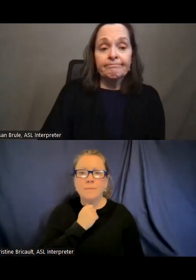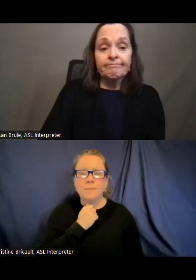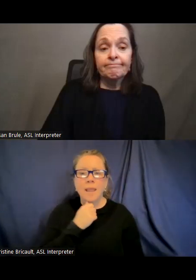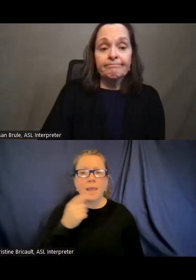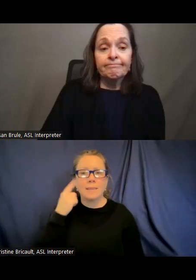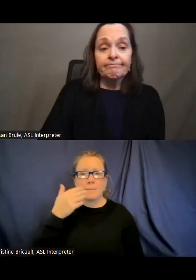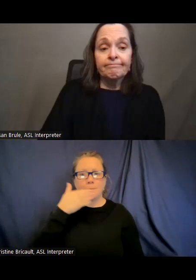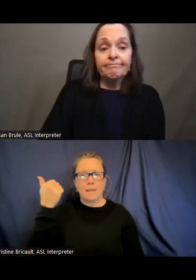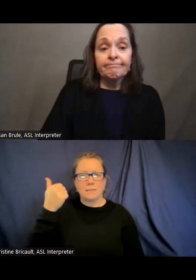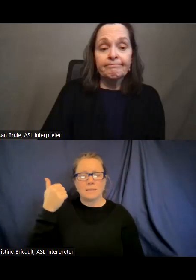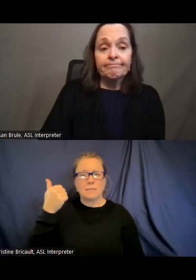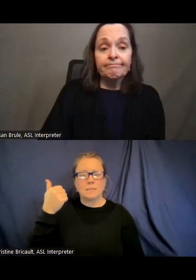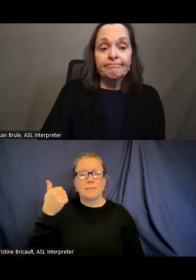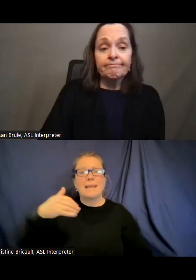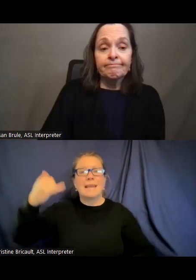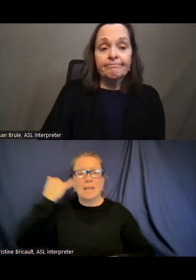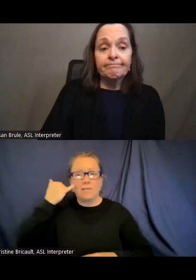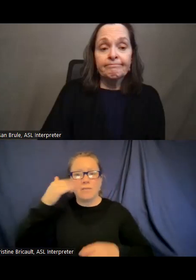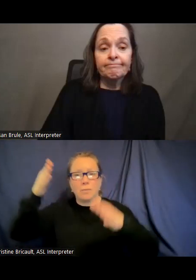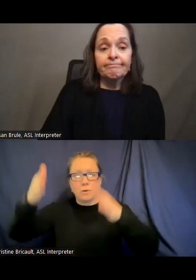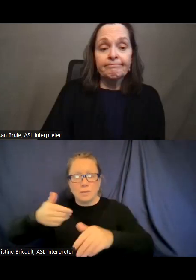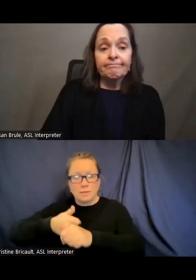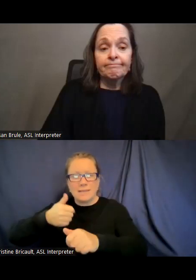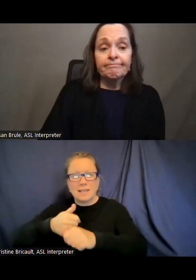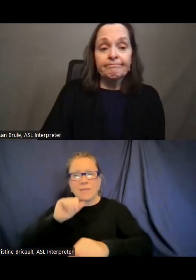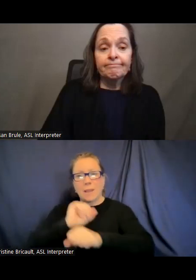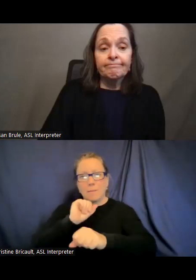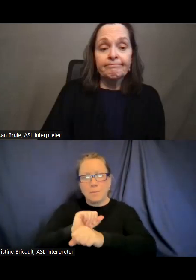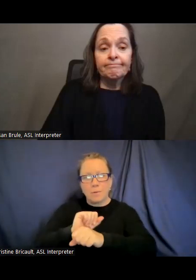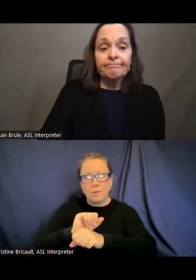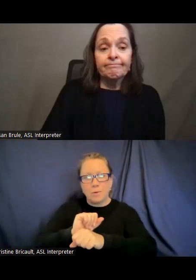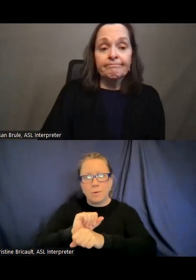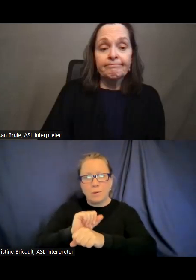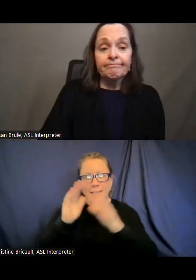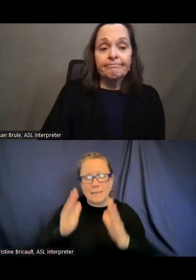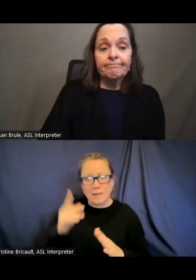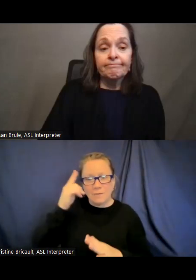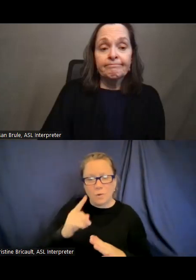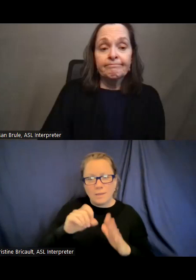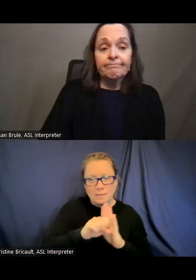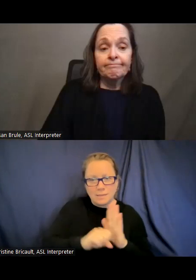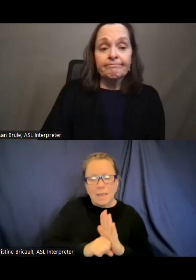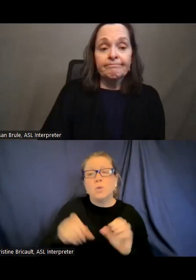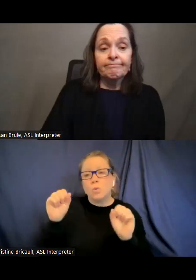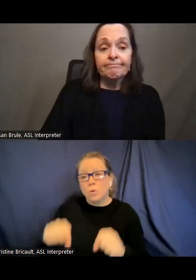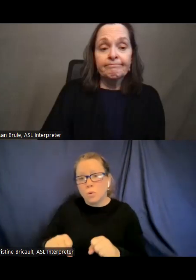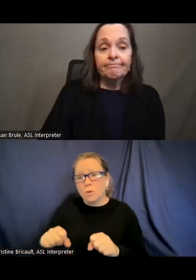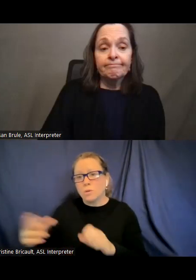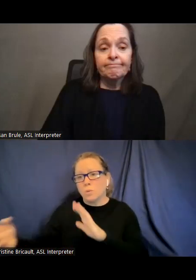would be to have the person be an employee. I think you could possibly do a contracted person. I would not have a volunteer.